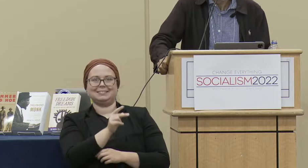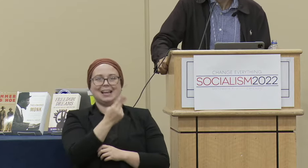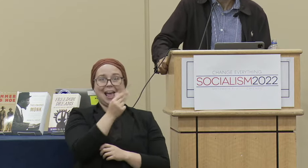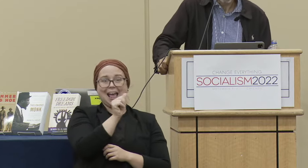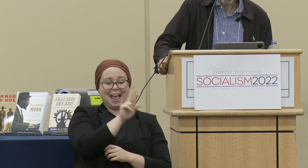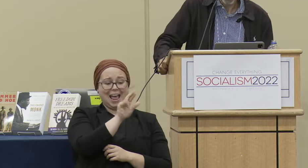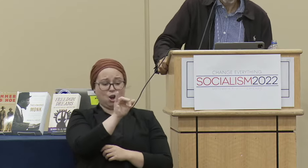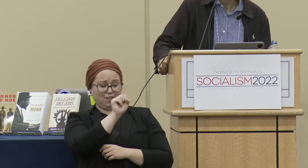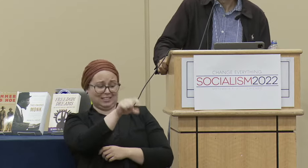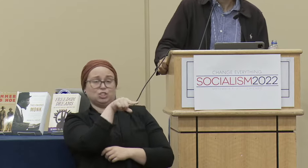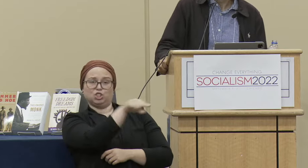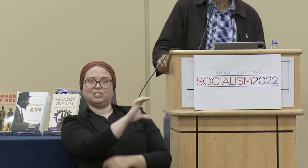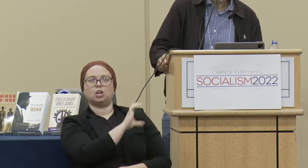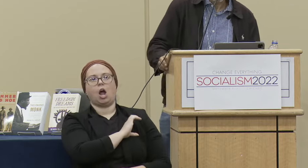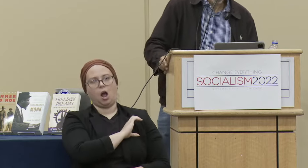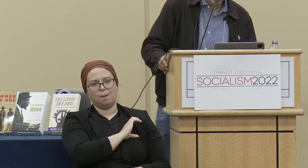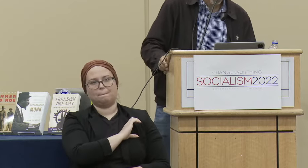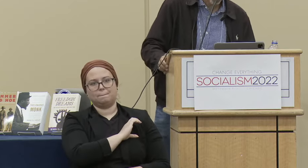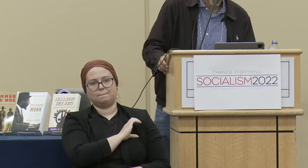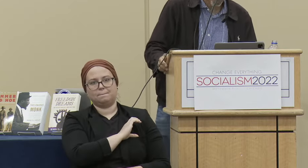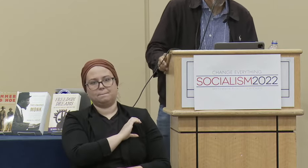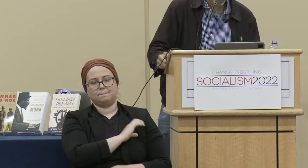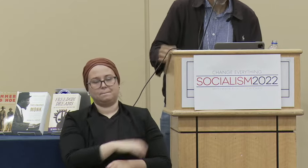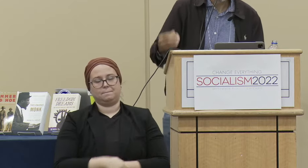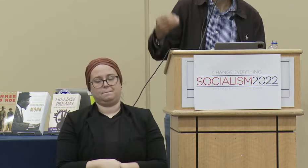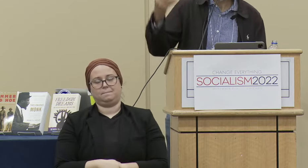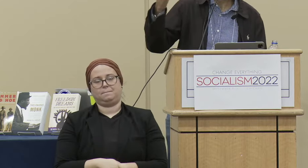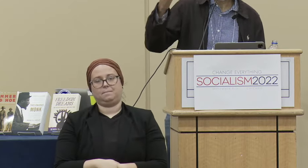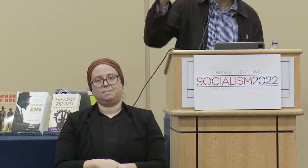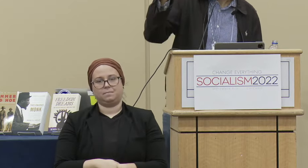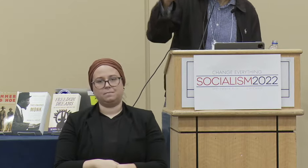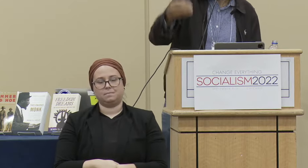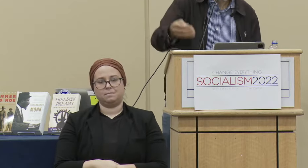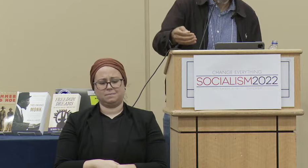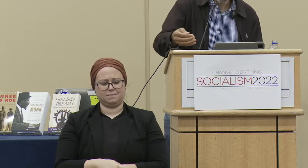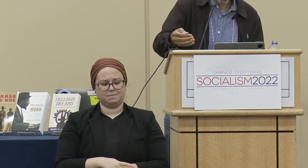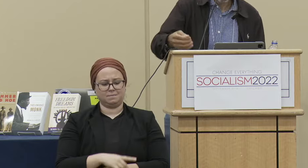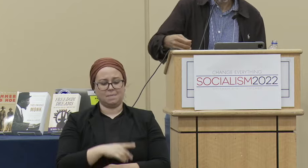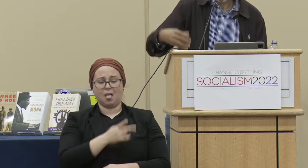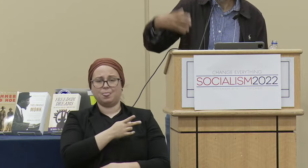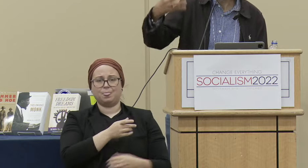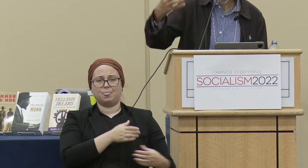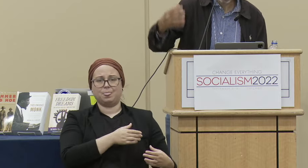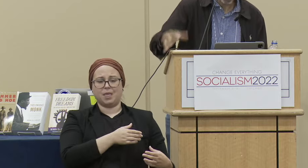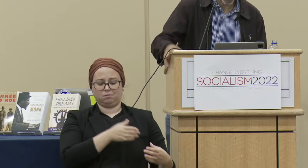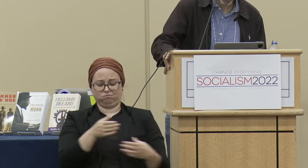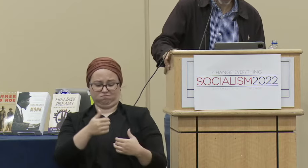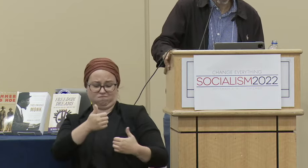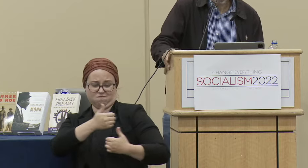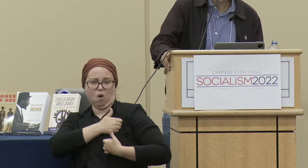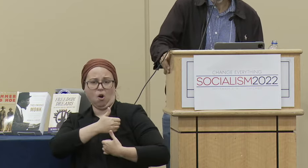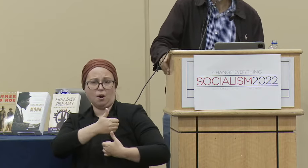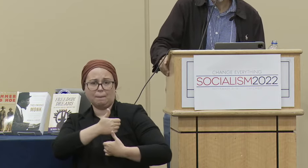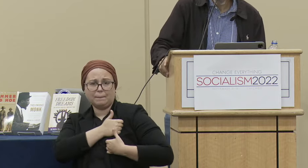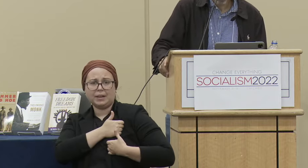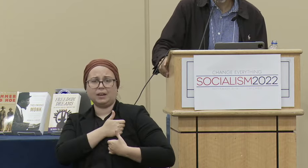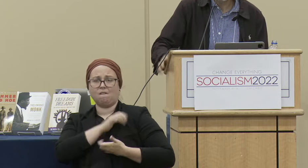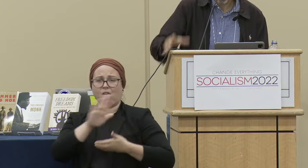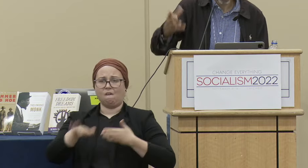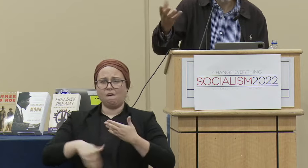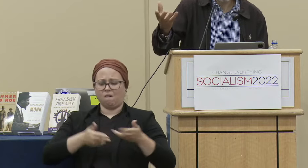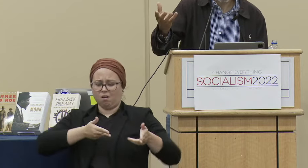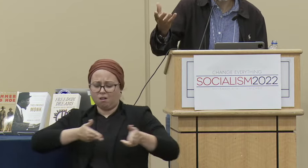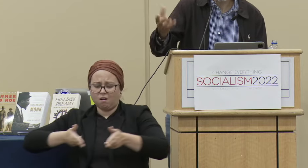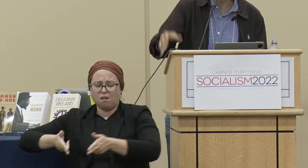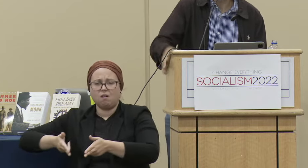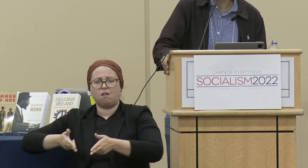know. She's the cop. But they brought an army in